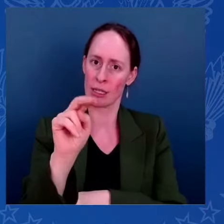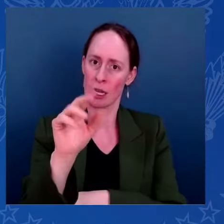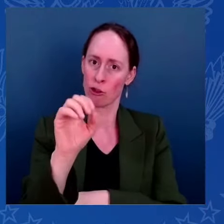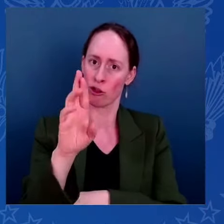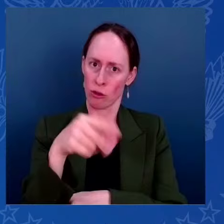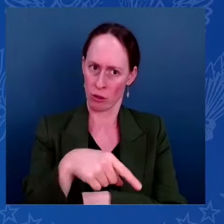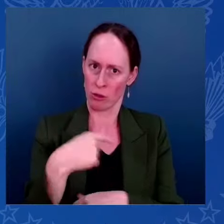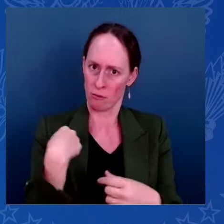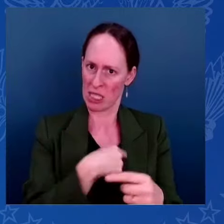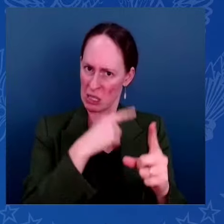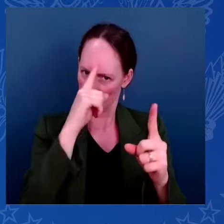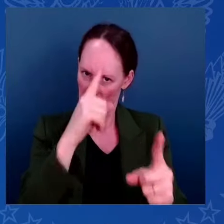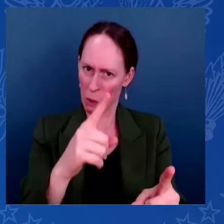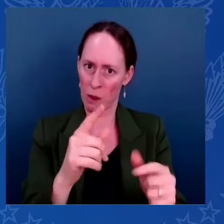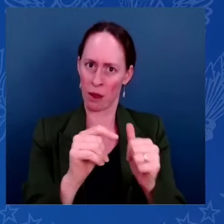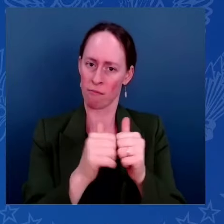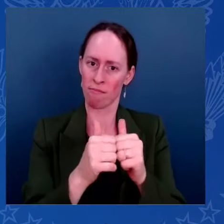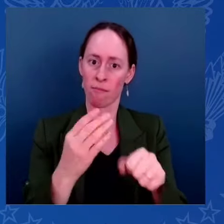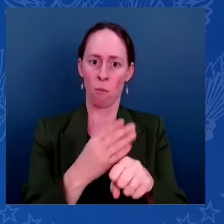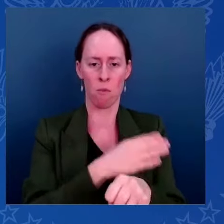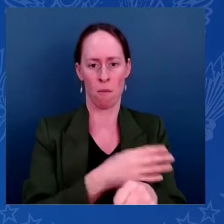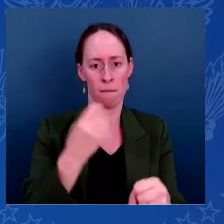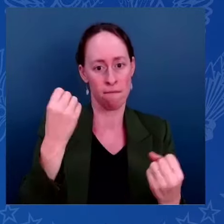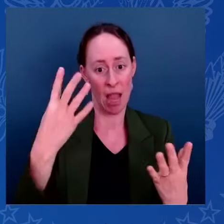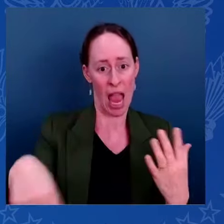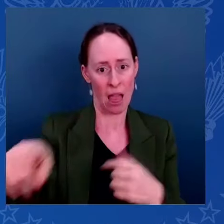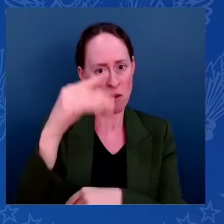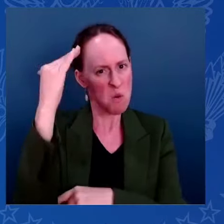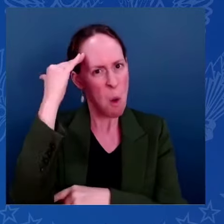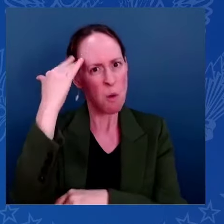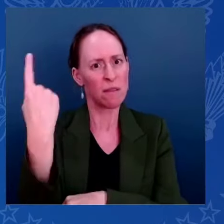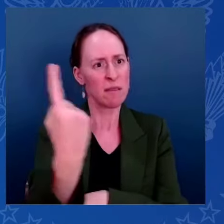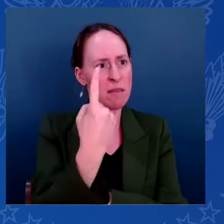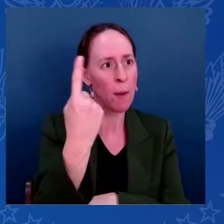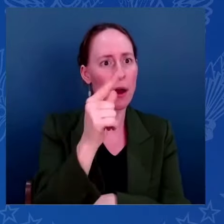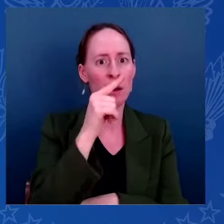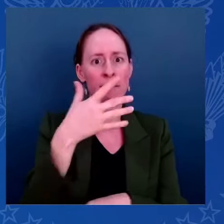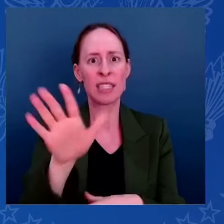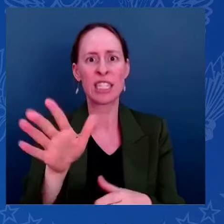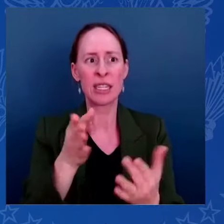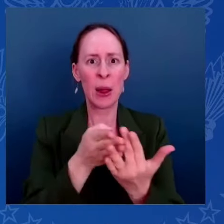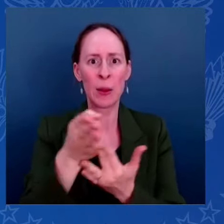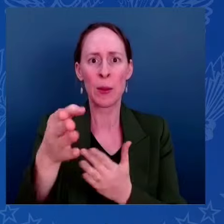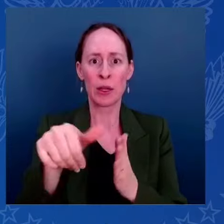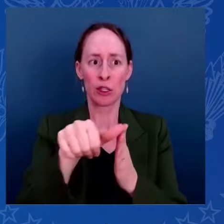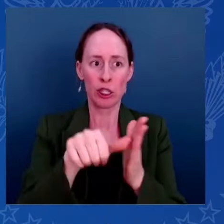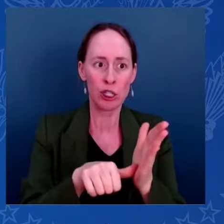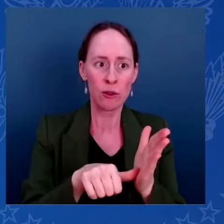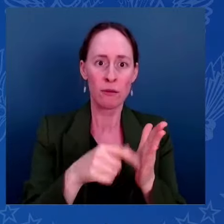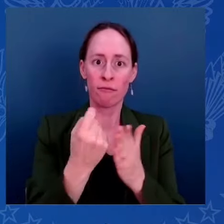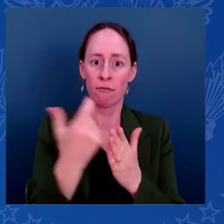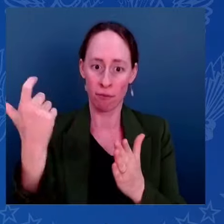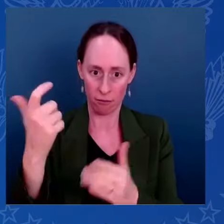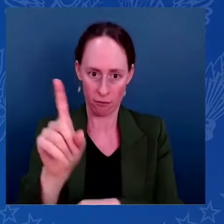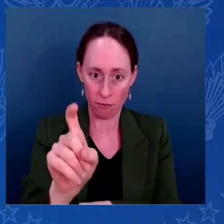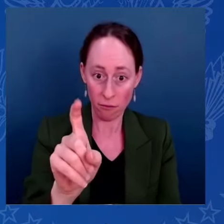the fear and anxiety that precedes a cancer surgery, wondering will the surgeon be able to remove all of the tumor.